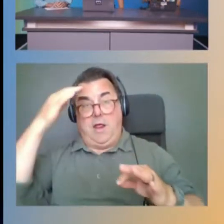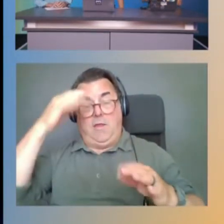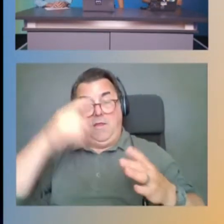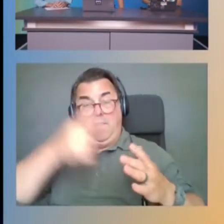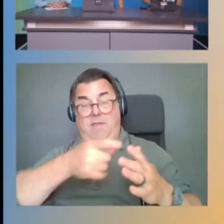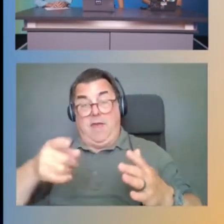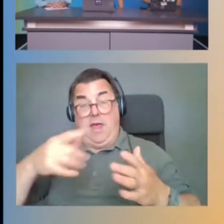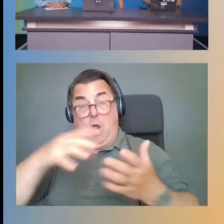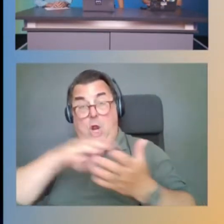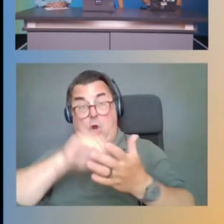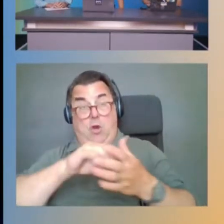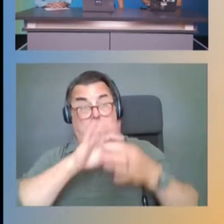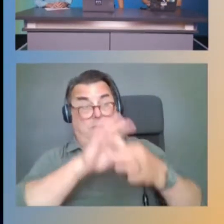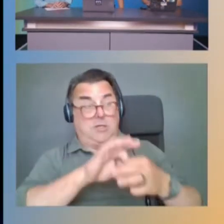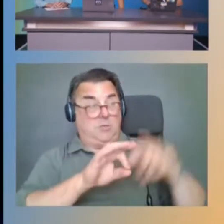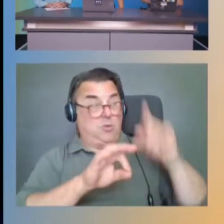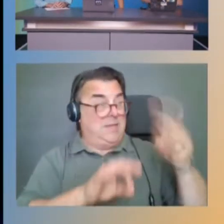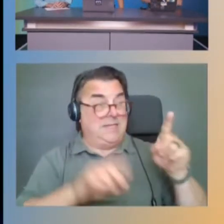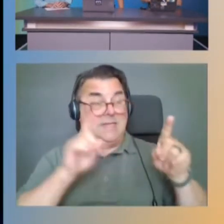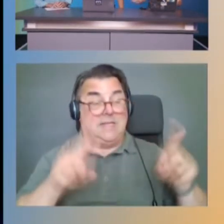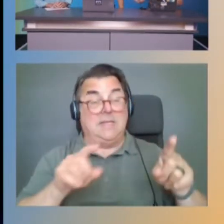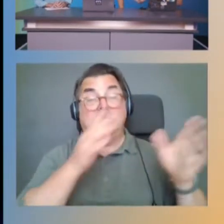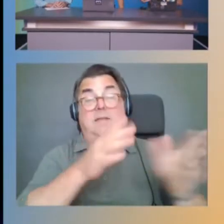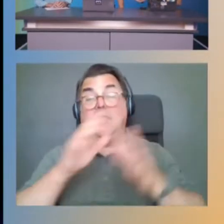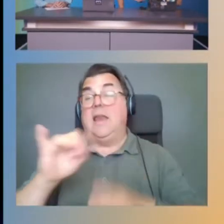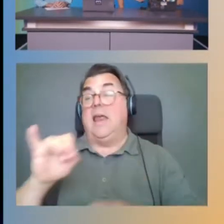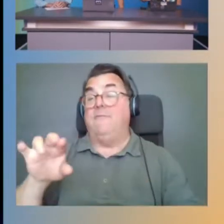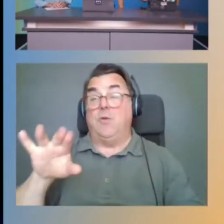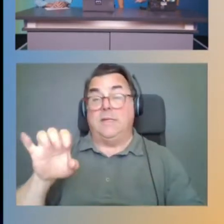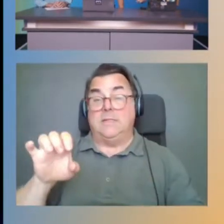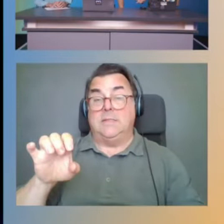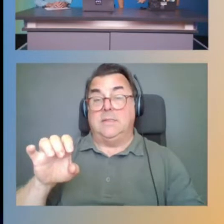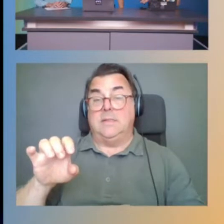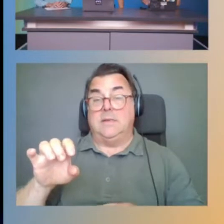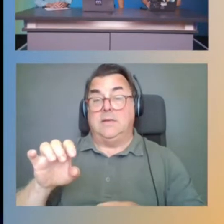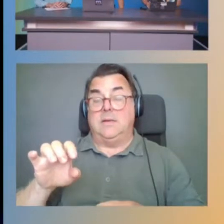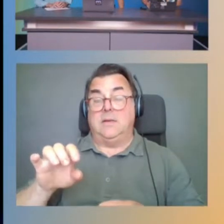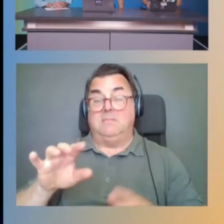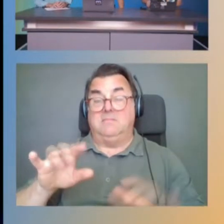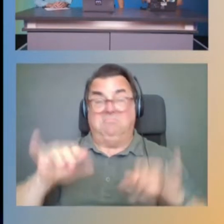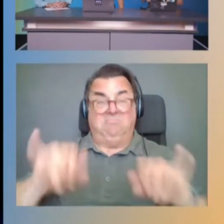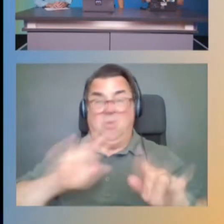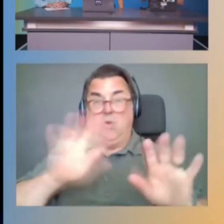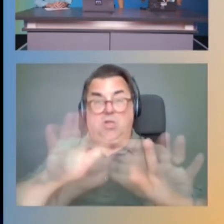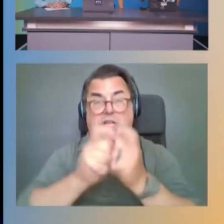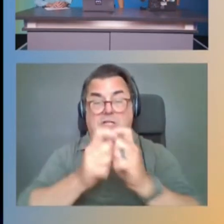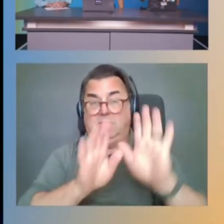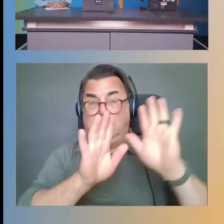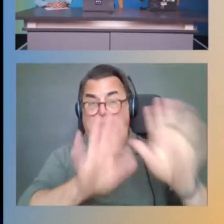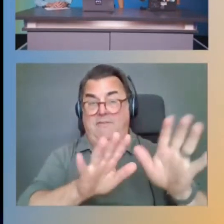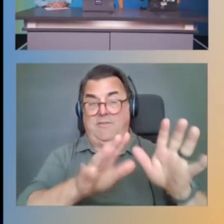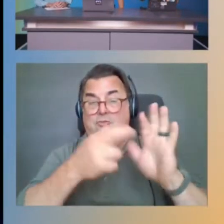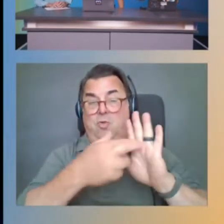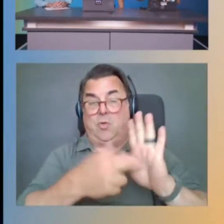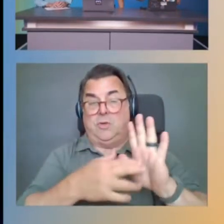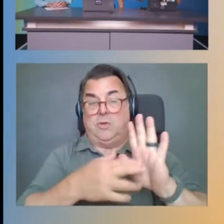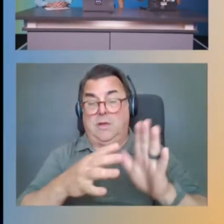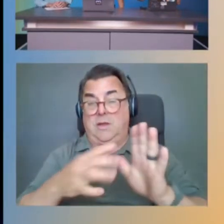Then during the inference phase, we freeze the parameters. We don't change them anymore. And then we deploy the model typically at scale